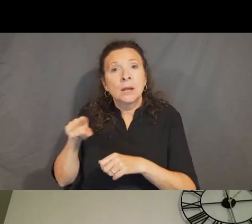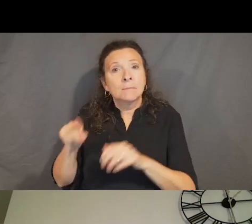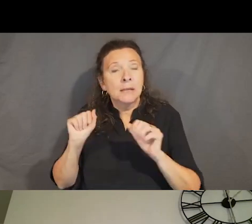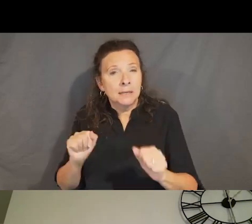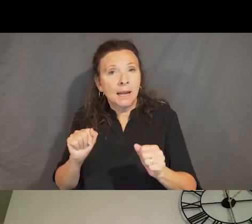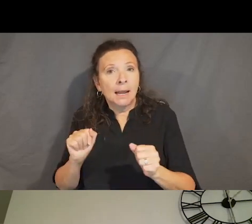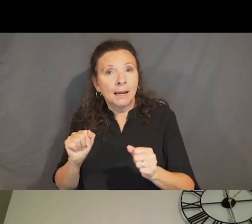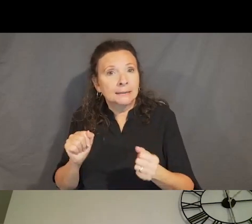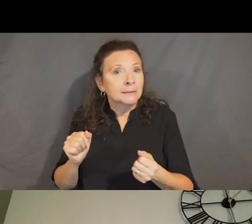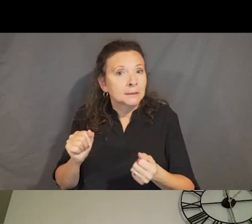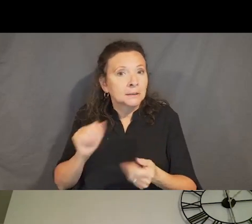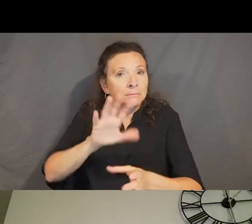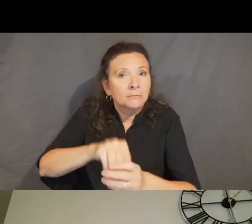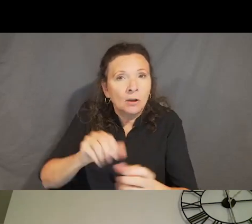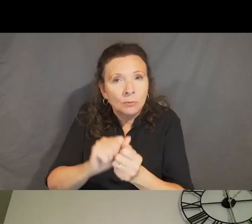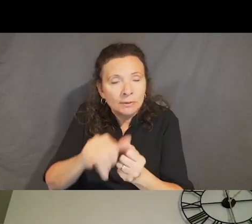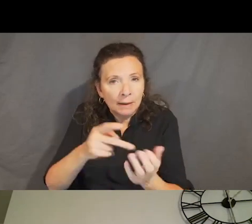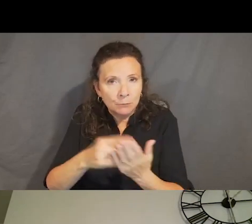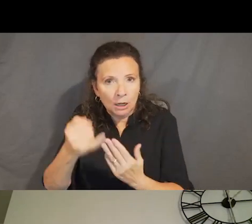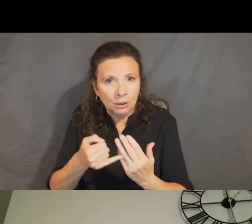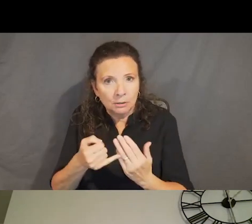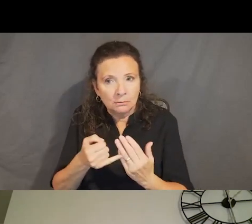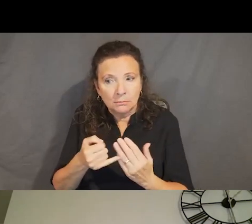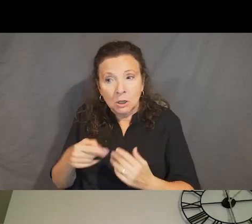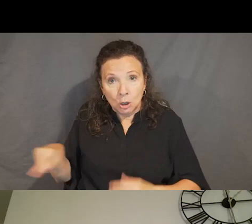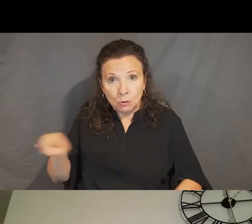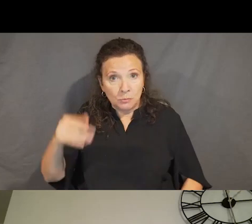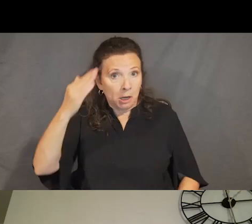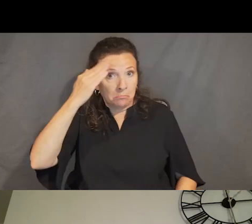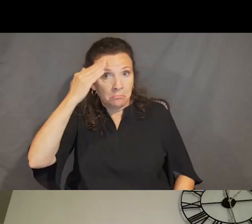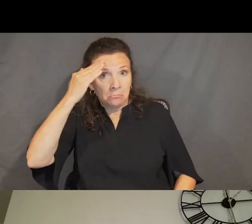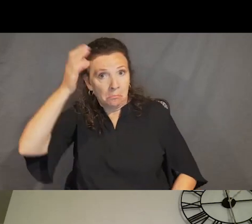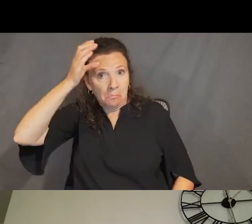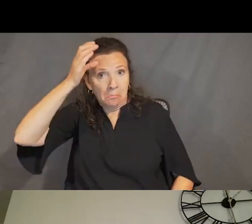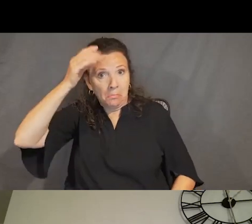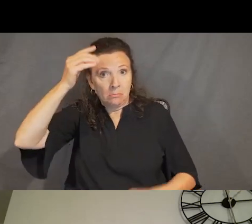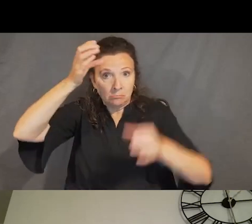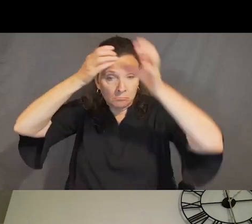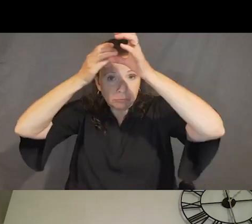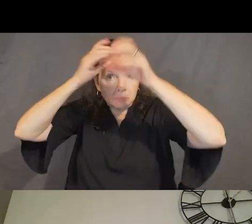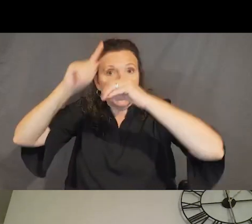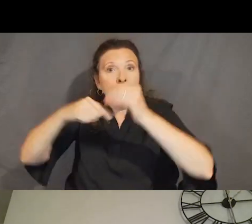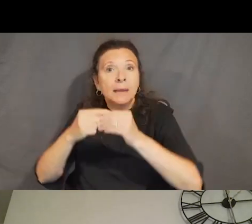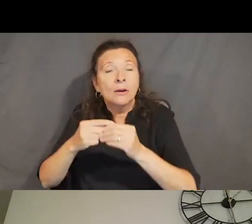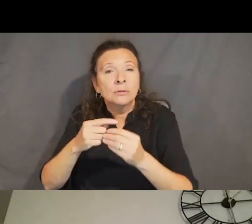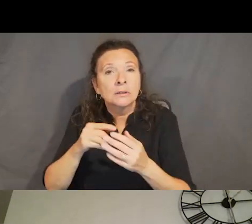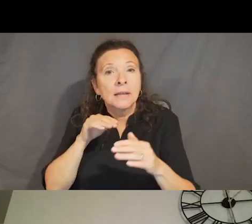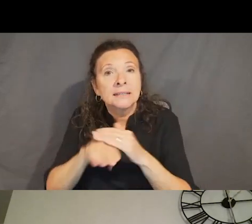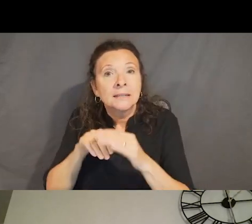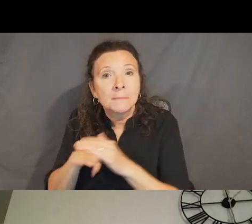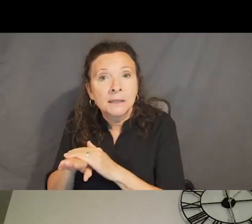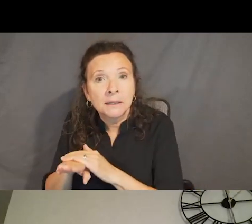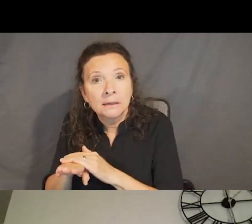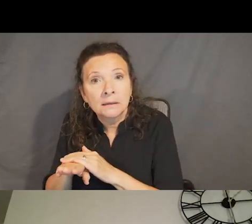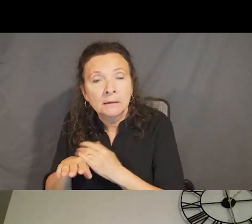Are they knowledgeable about accessibility? Do you need to train your team? It isn't that type